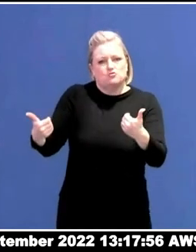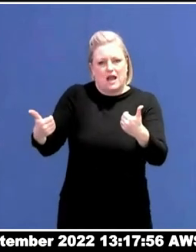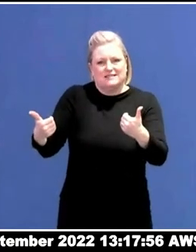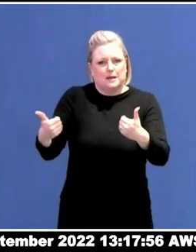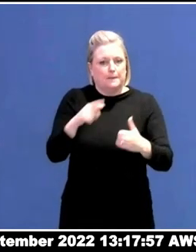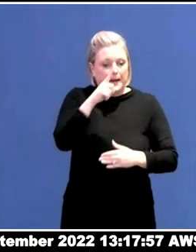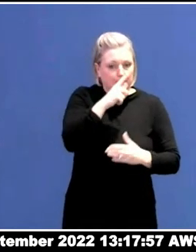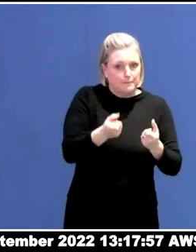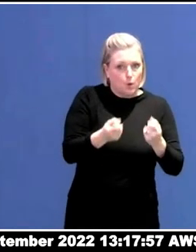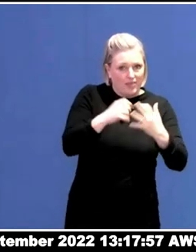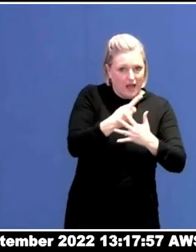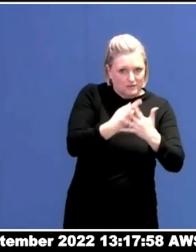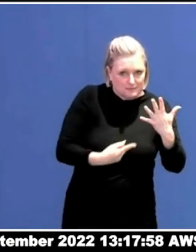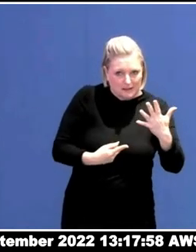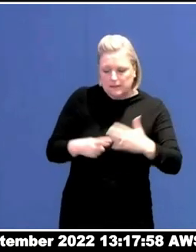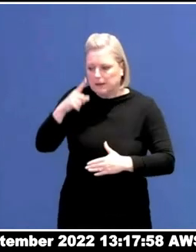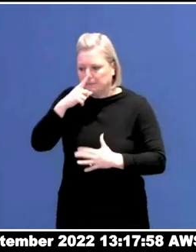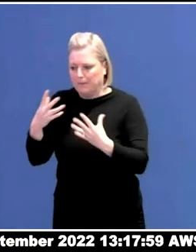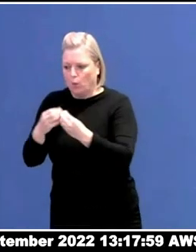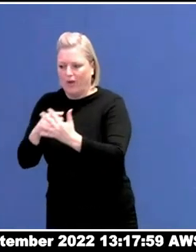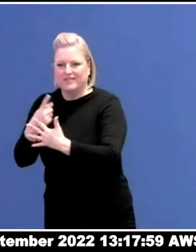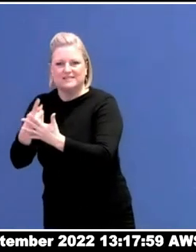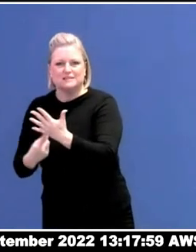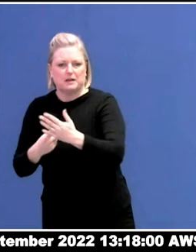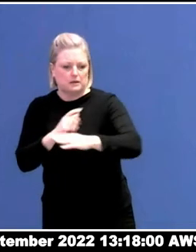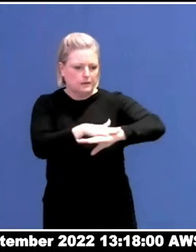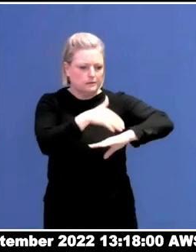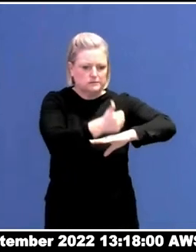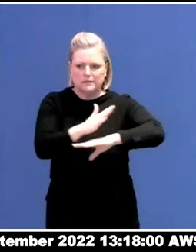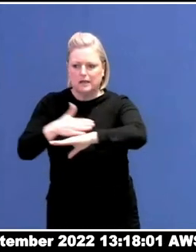with disabilities. We cannot have, you know, people with - prisoners with psychosocial